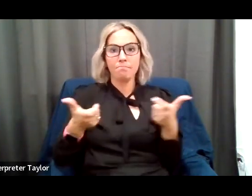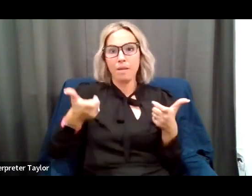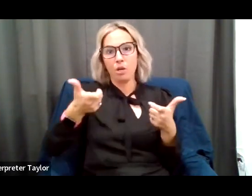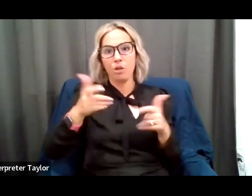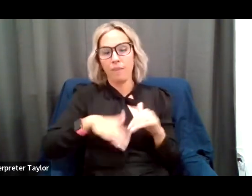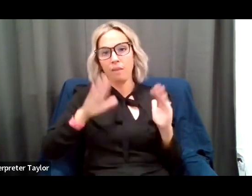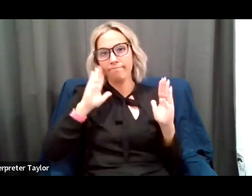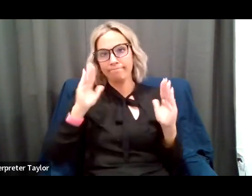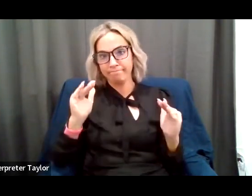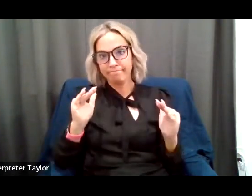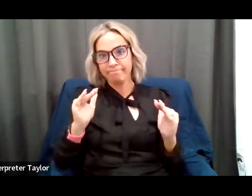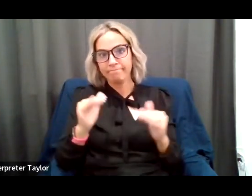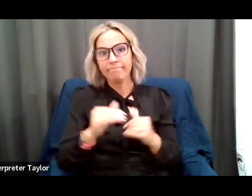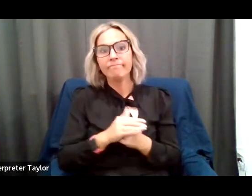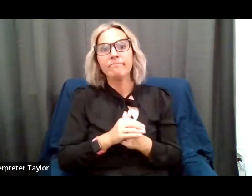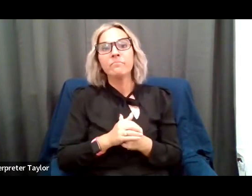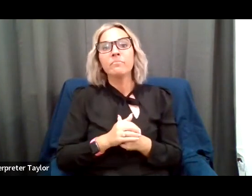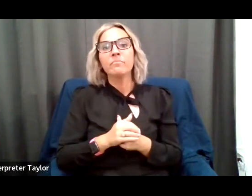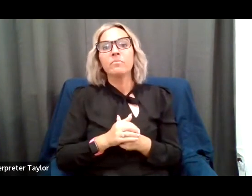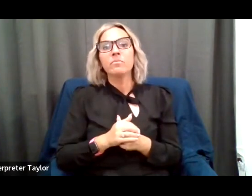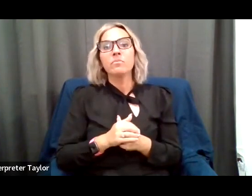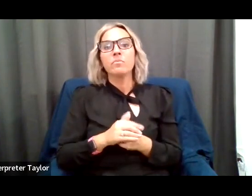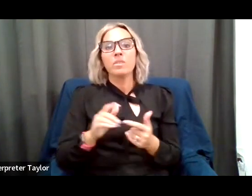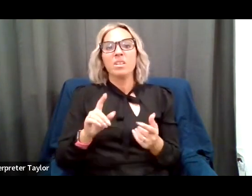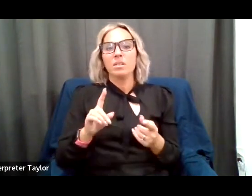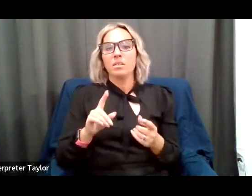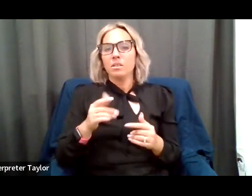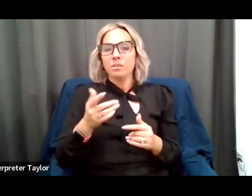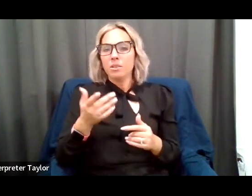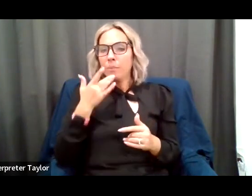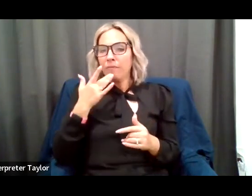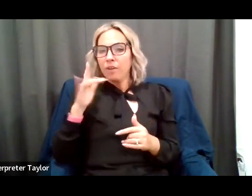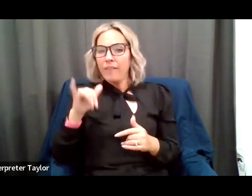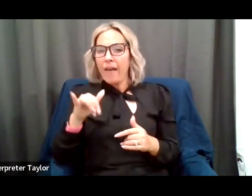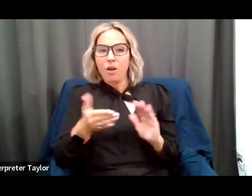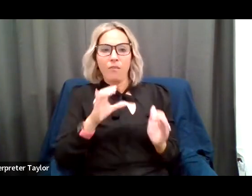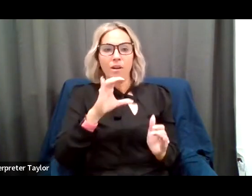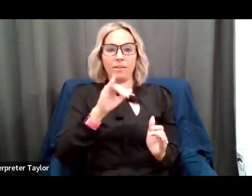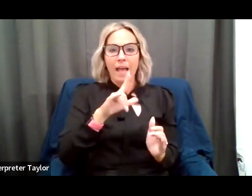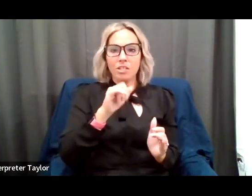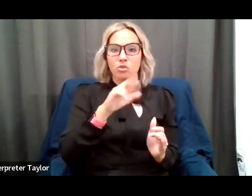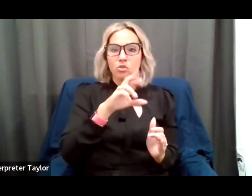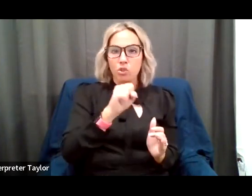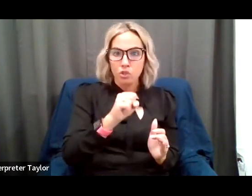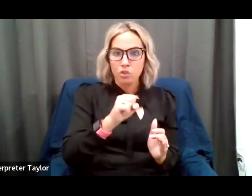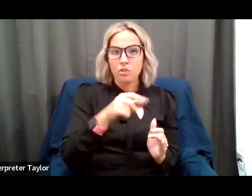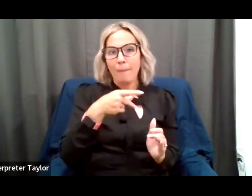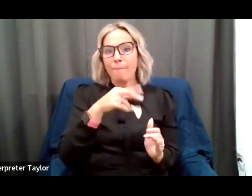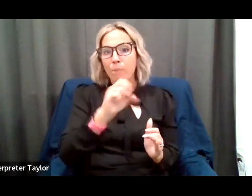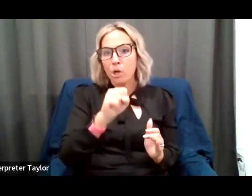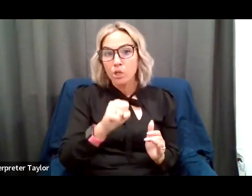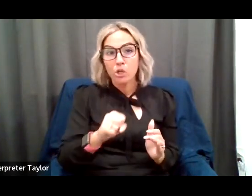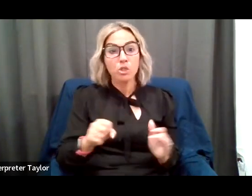Rather than the CalSTERS and CalPERS. There was no changes to the Student-Centered Funding Formula.